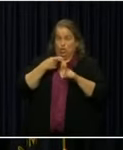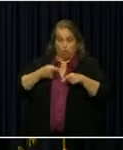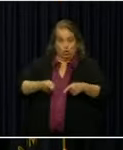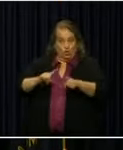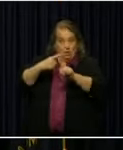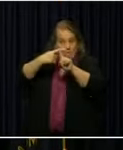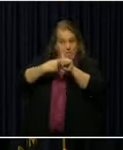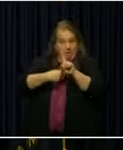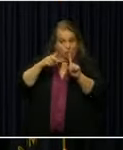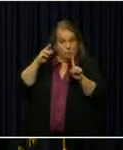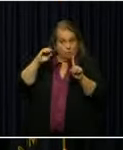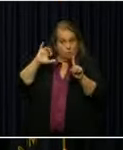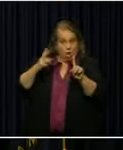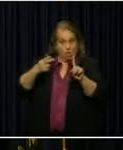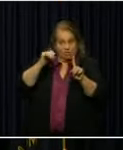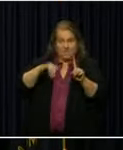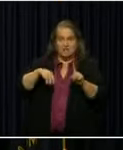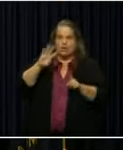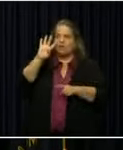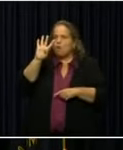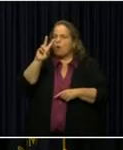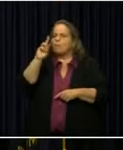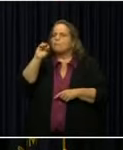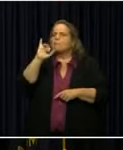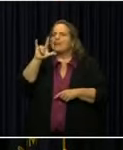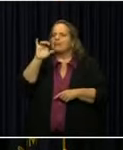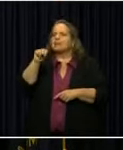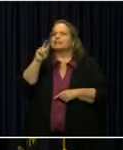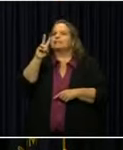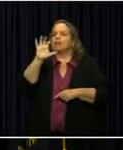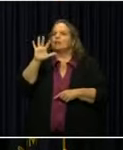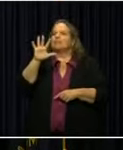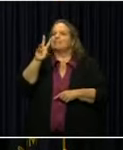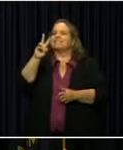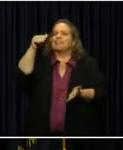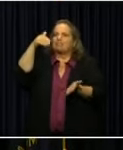SO OUR TOTAL NUMBER OF NEW CASES TODAY IS 134.